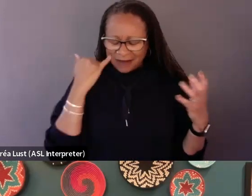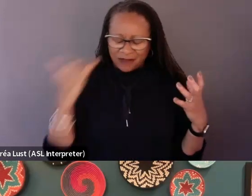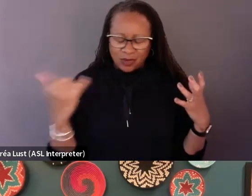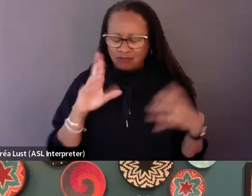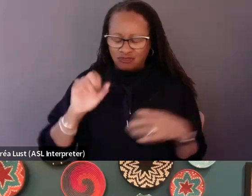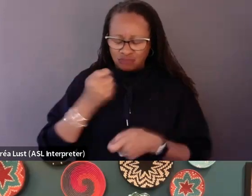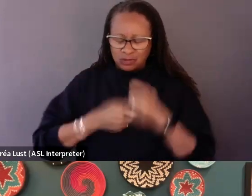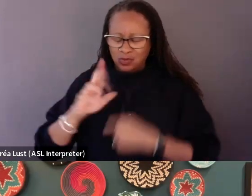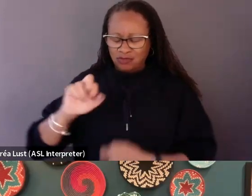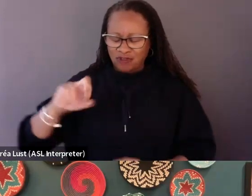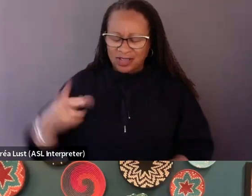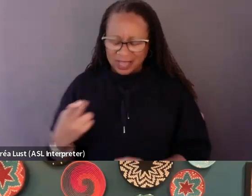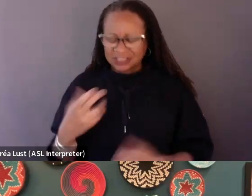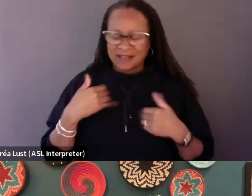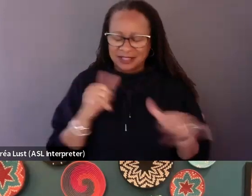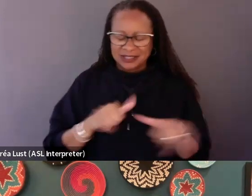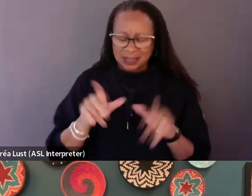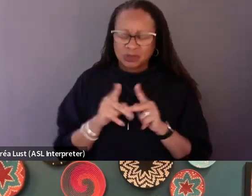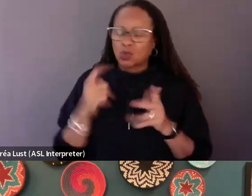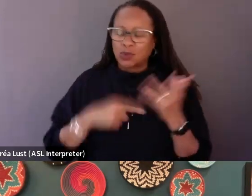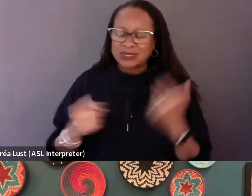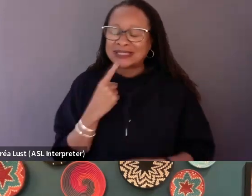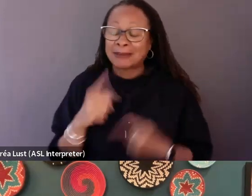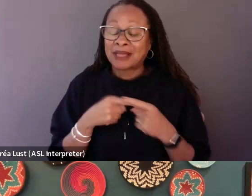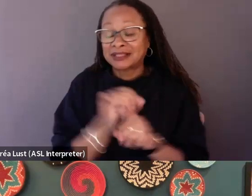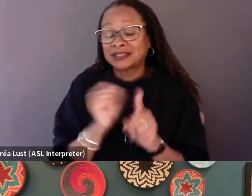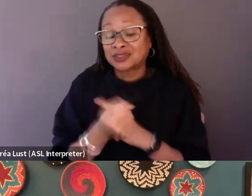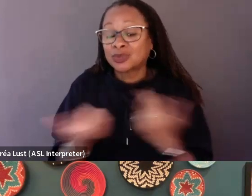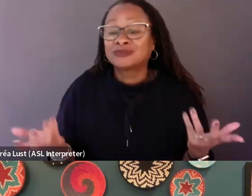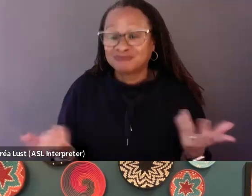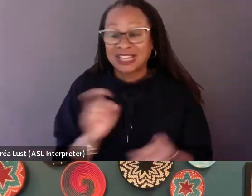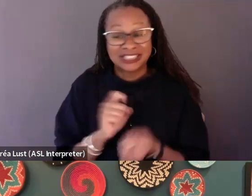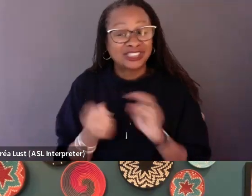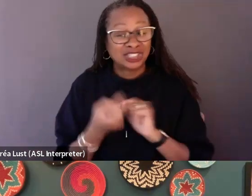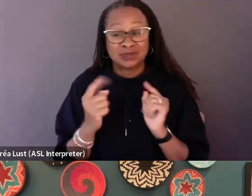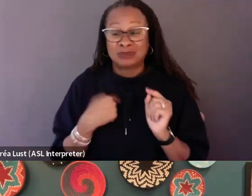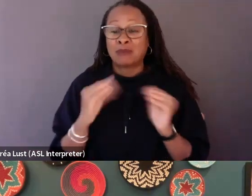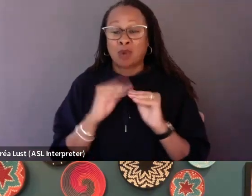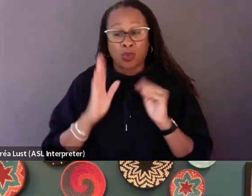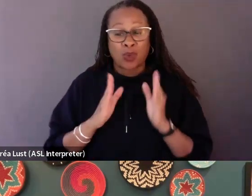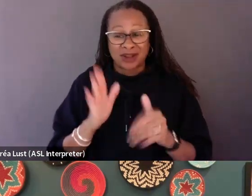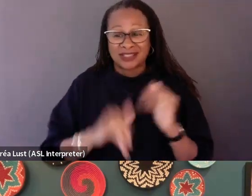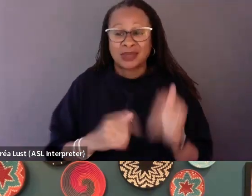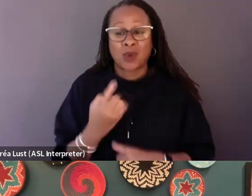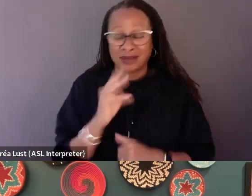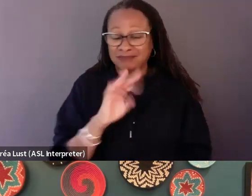or if Rakesh was in your place, how would he be? And it's changed me in more ways than one, Matt. And it's hard to describe.